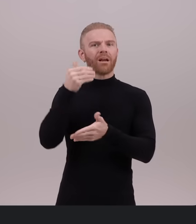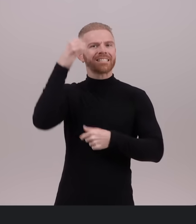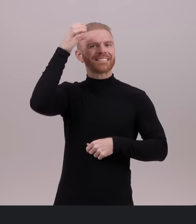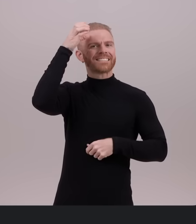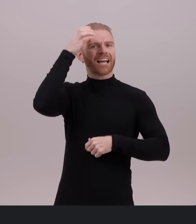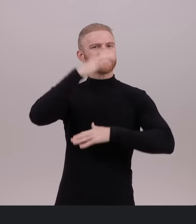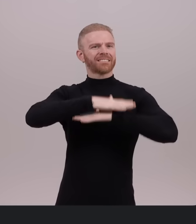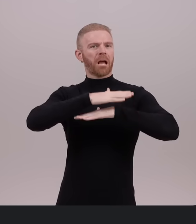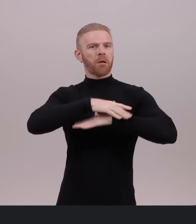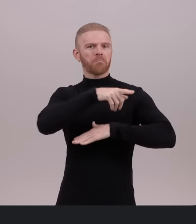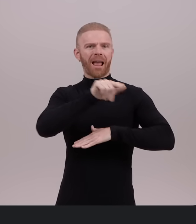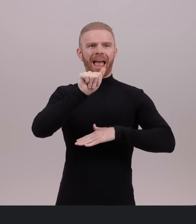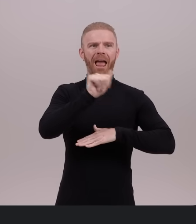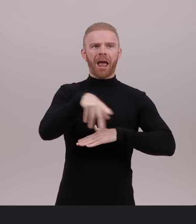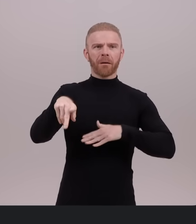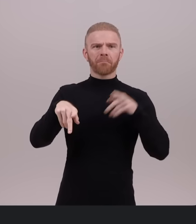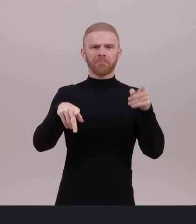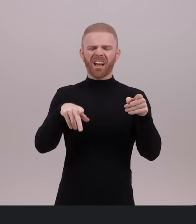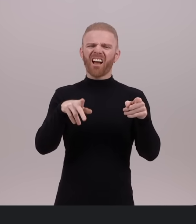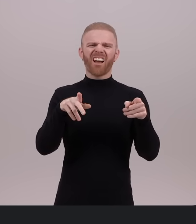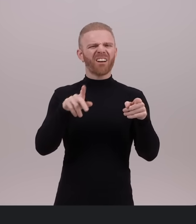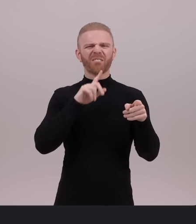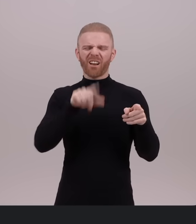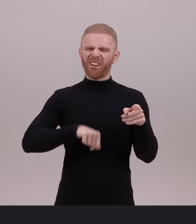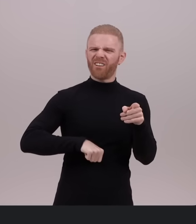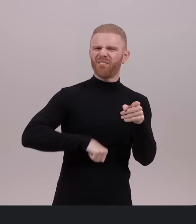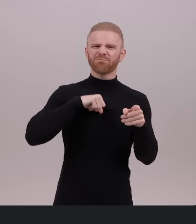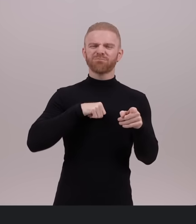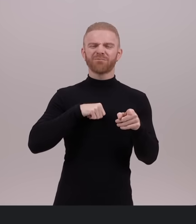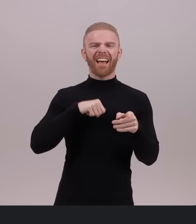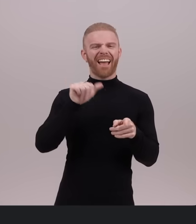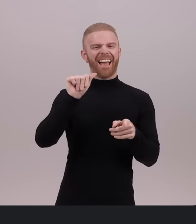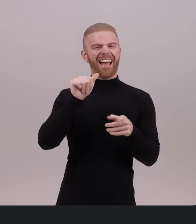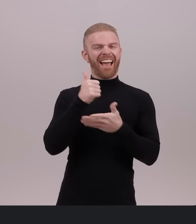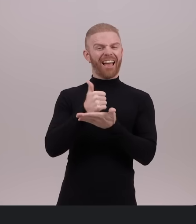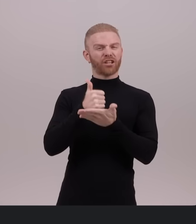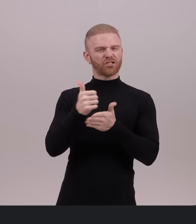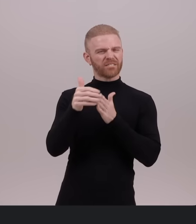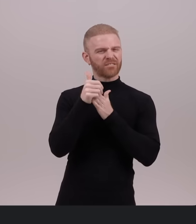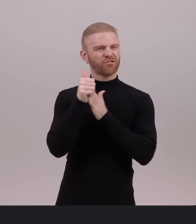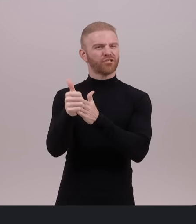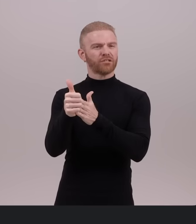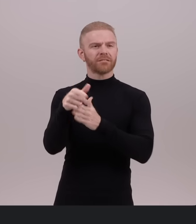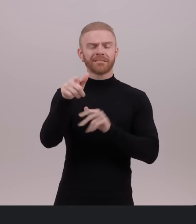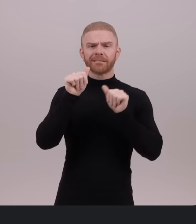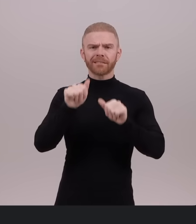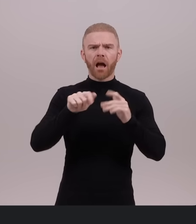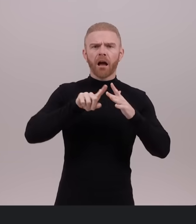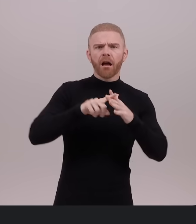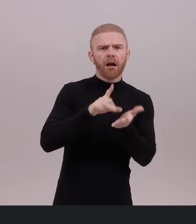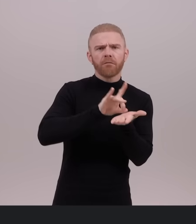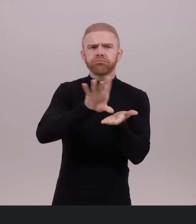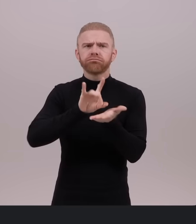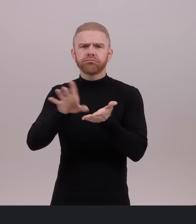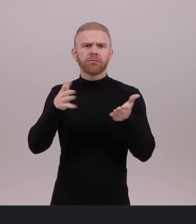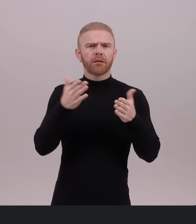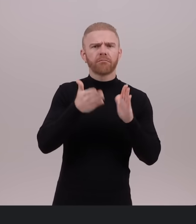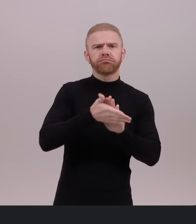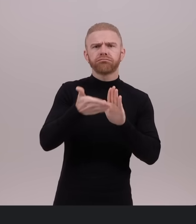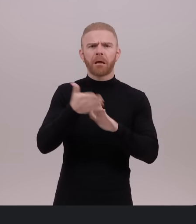application that is unabashedly agent first. You can kick off multiple agents in multiple projects simultaneously.